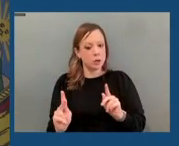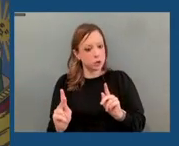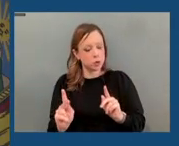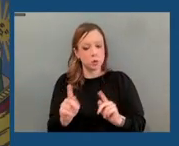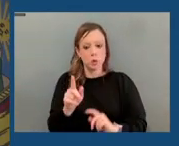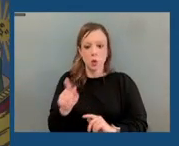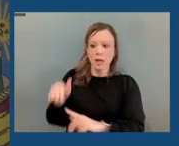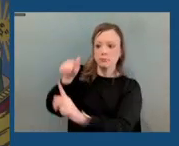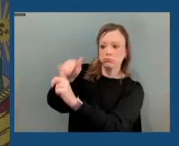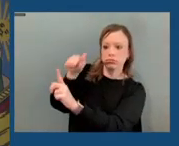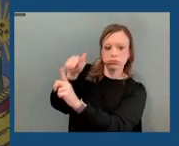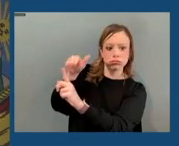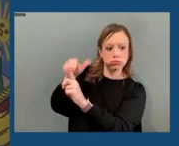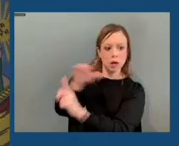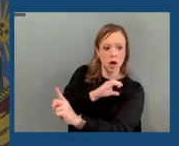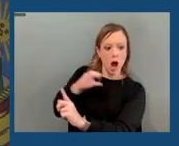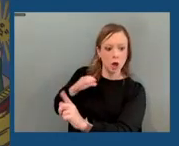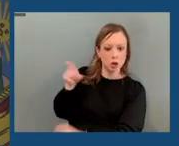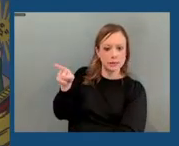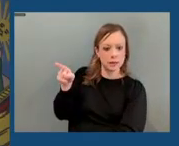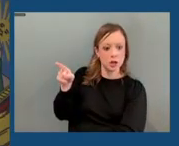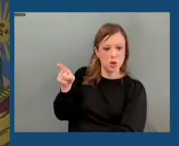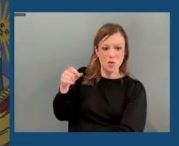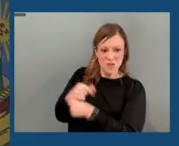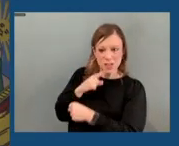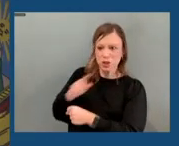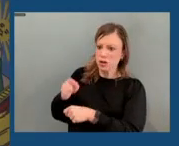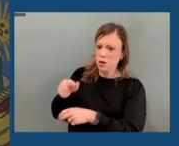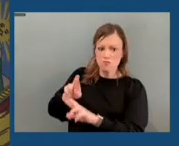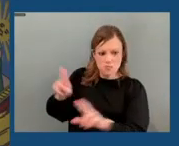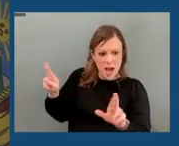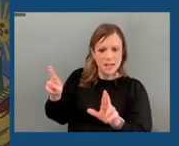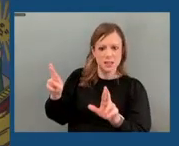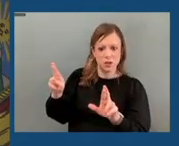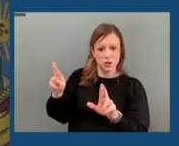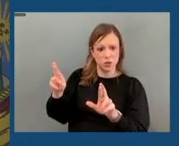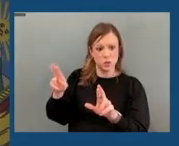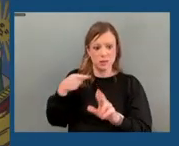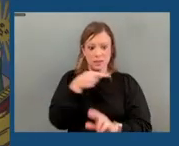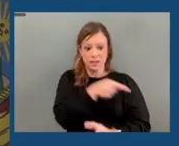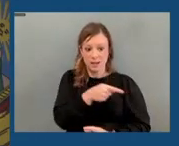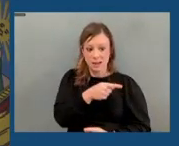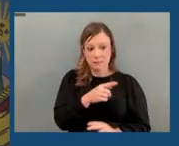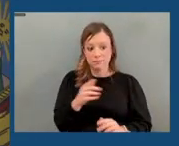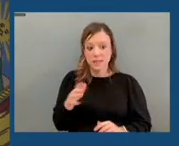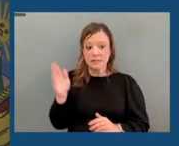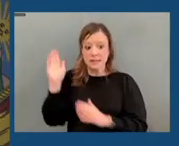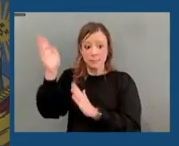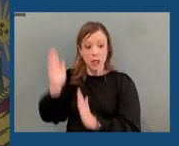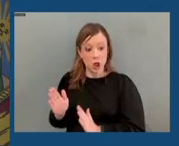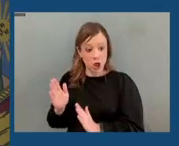state in particular to step up to call for the speaker in Washington to bring this to the floor to push forward that